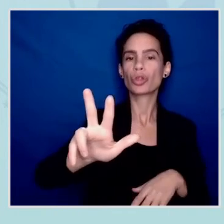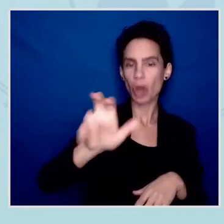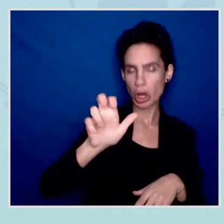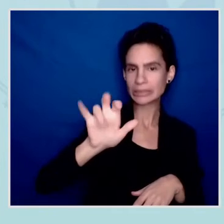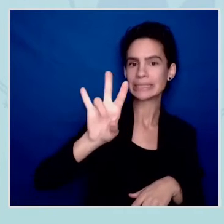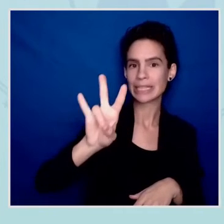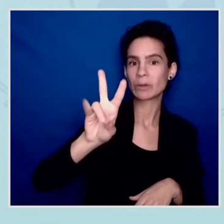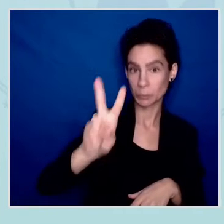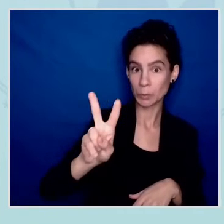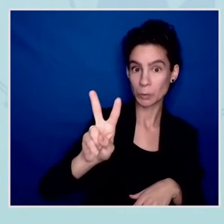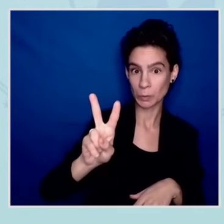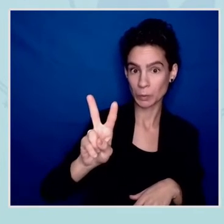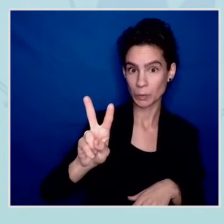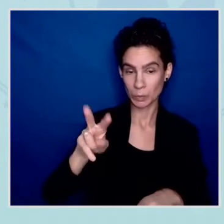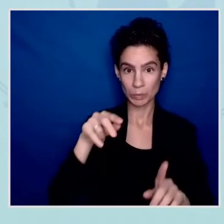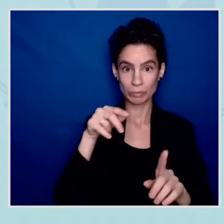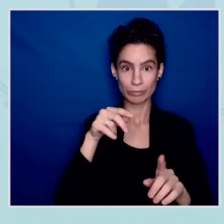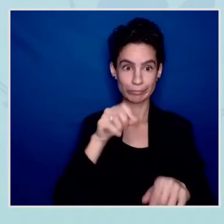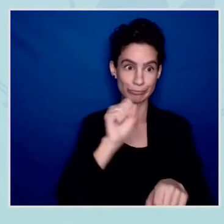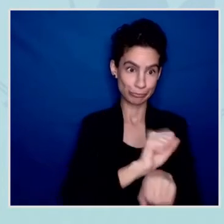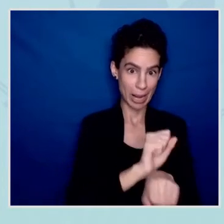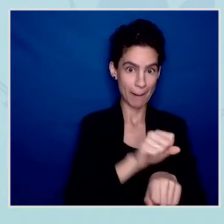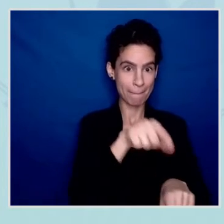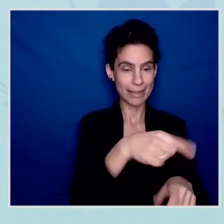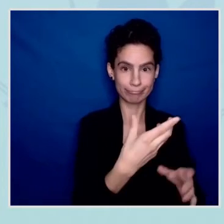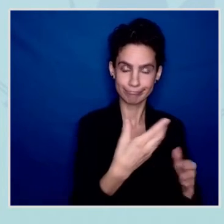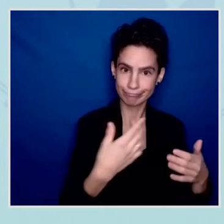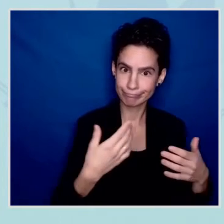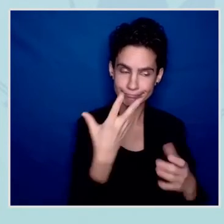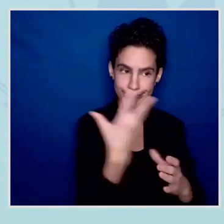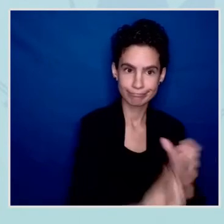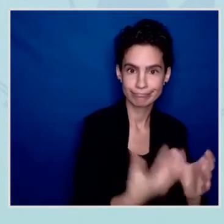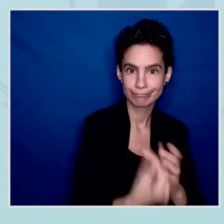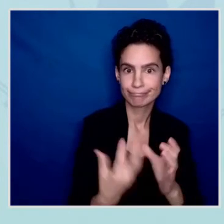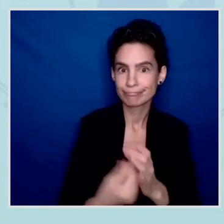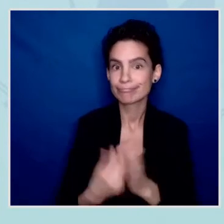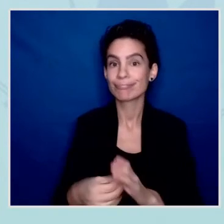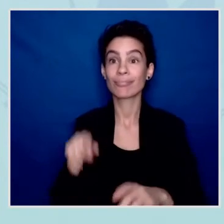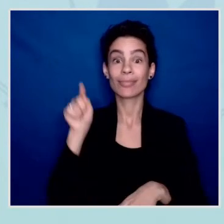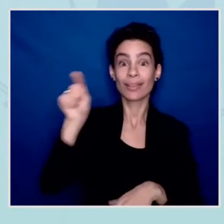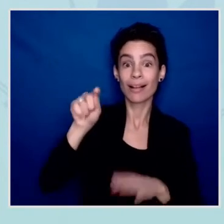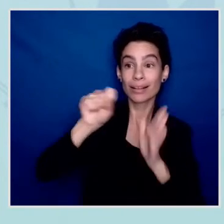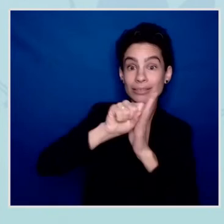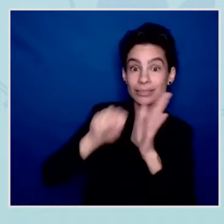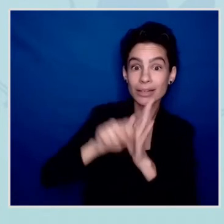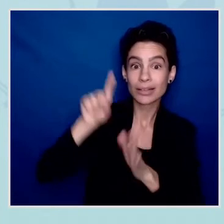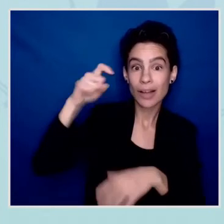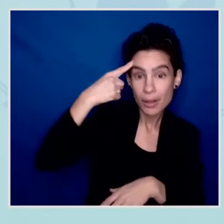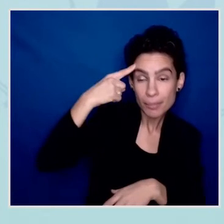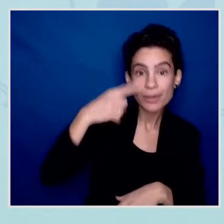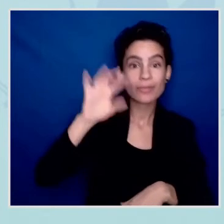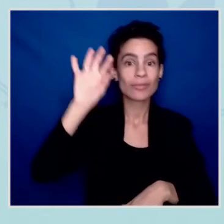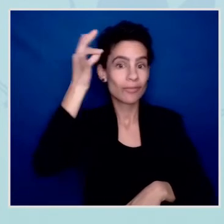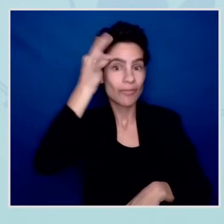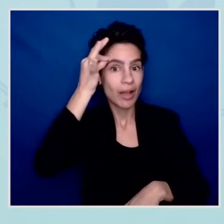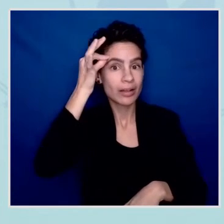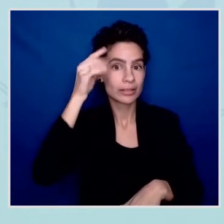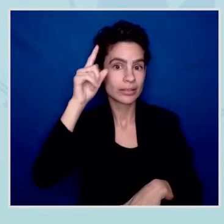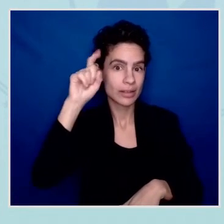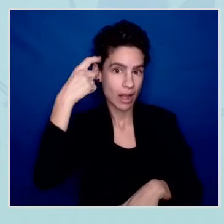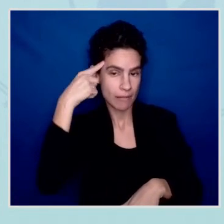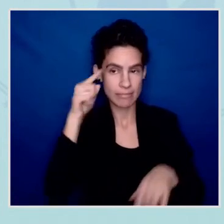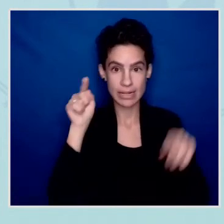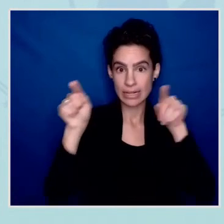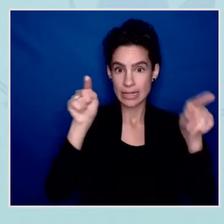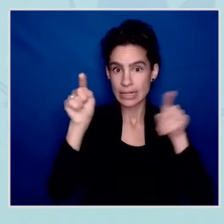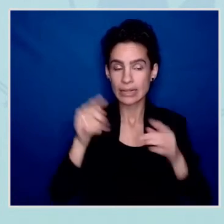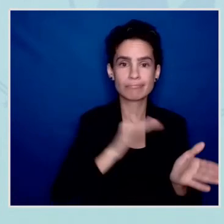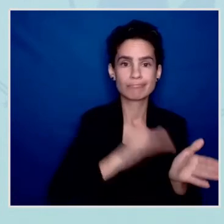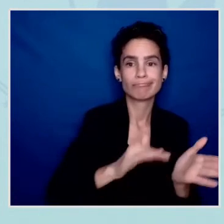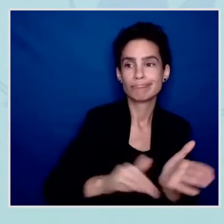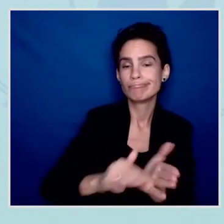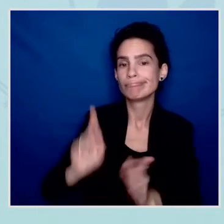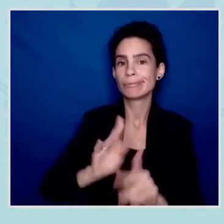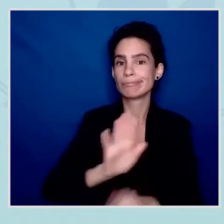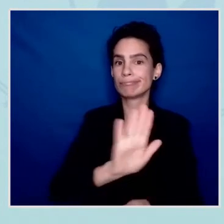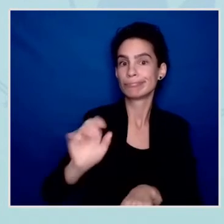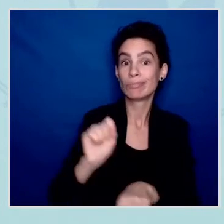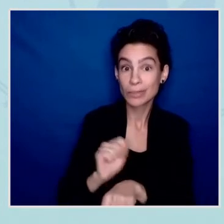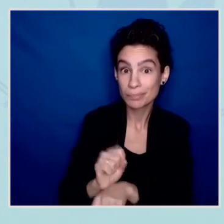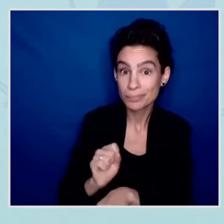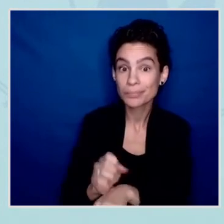RESTAURANT, BARS, LOST MORE THAN